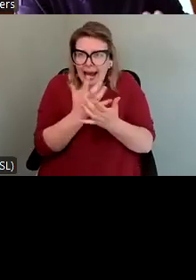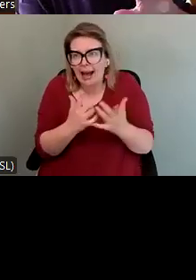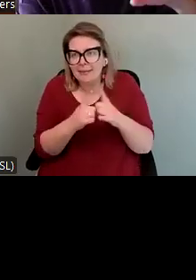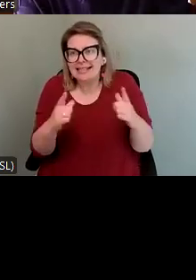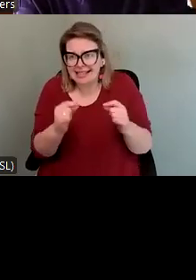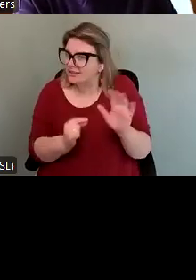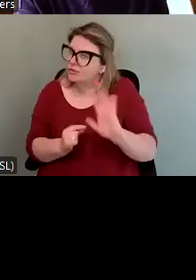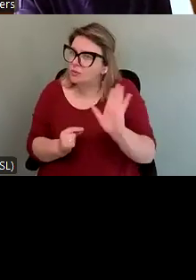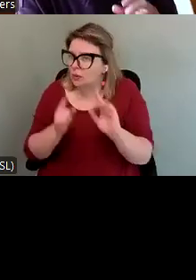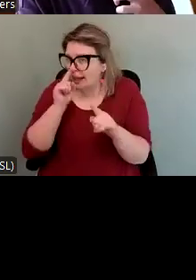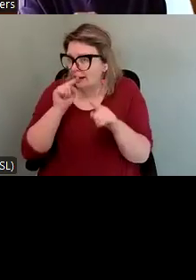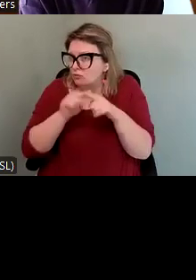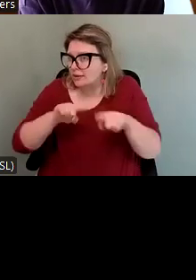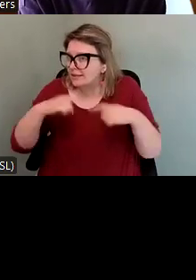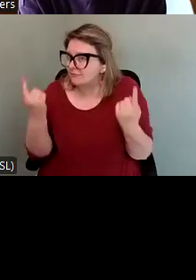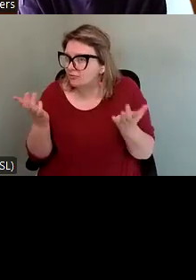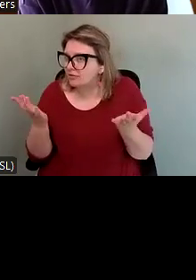or a shop to make use of pixels.